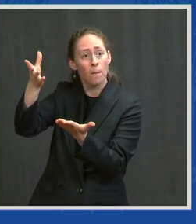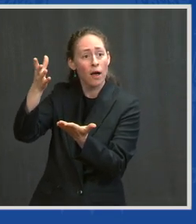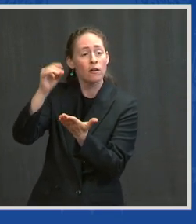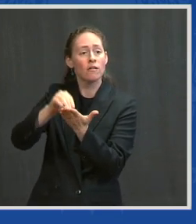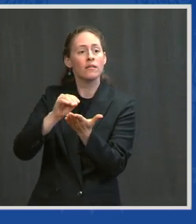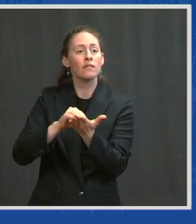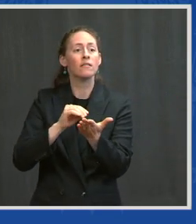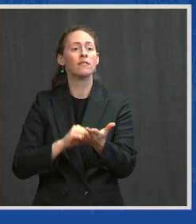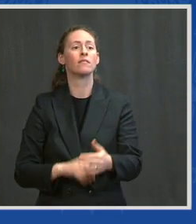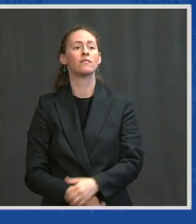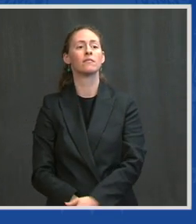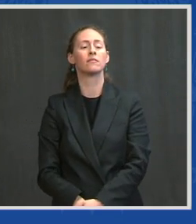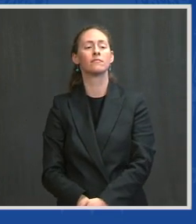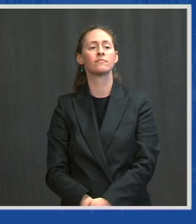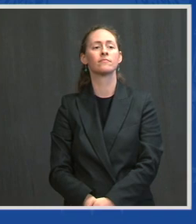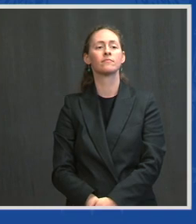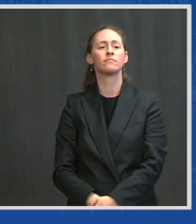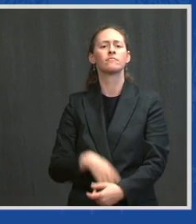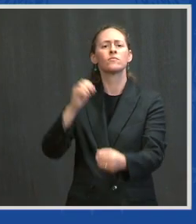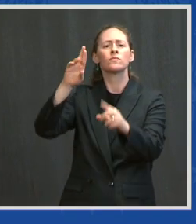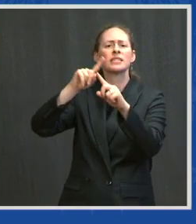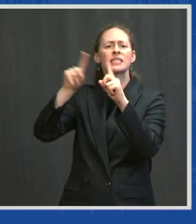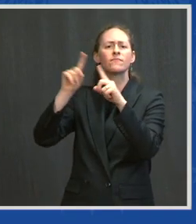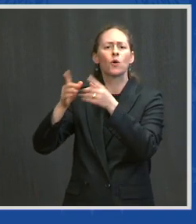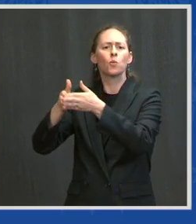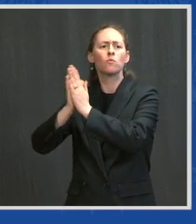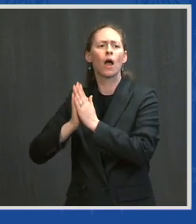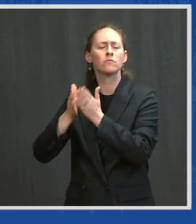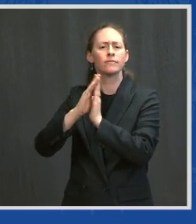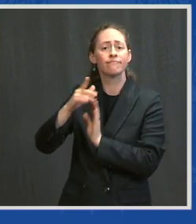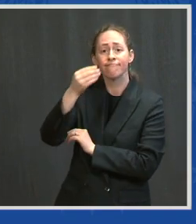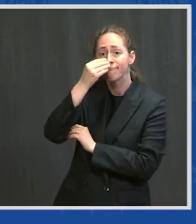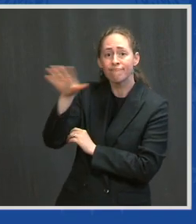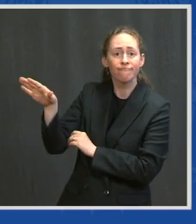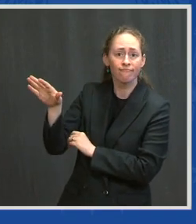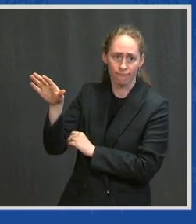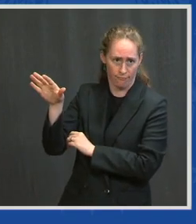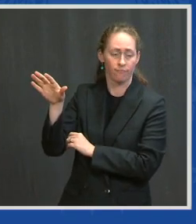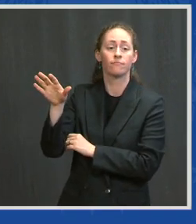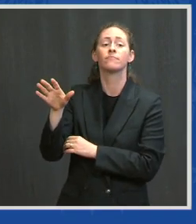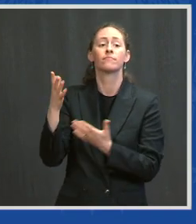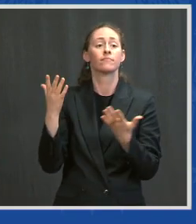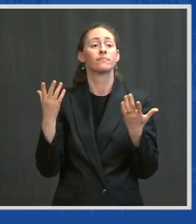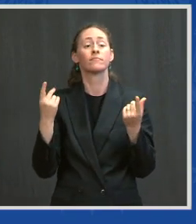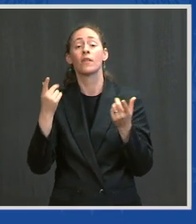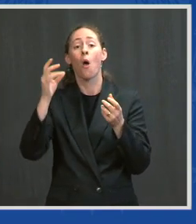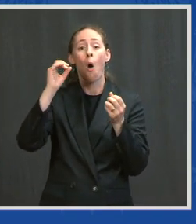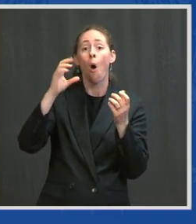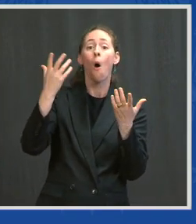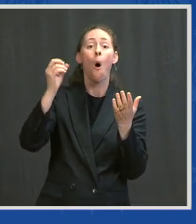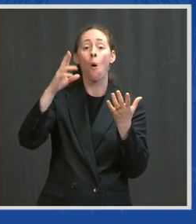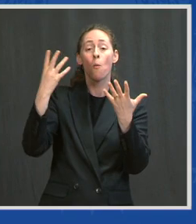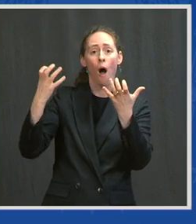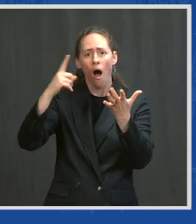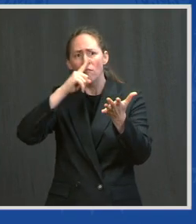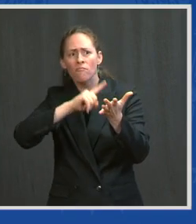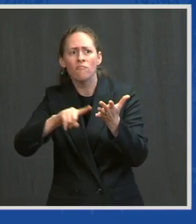refusing to permit ATF to conduct inspections, or transferring firearms to persons who are prohibited from owning them.